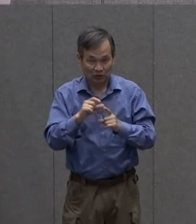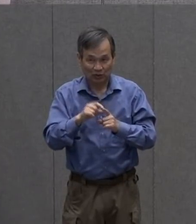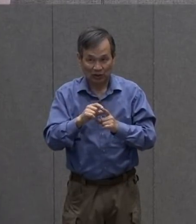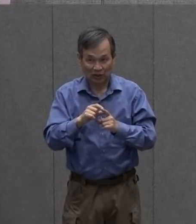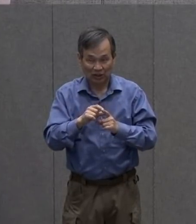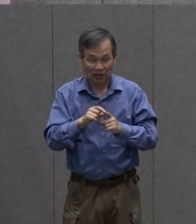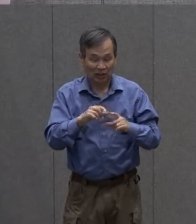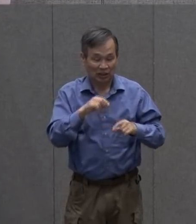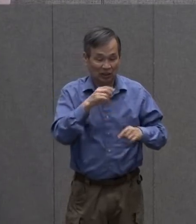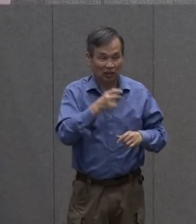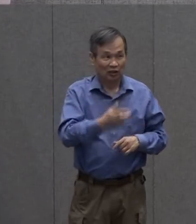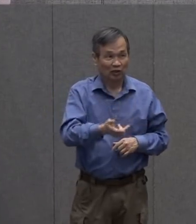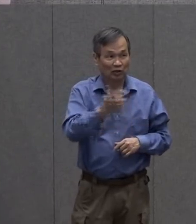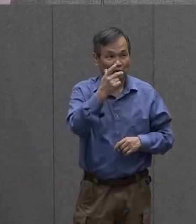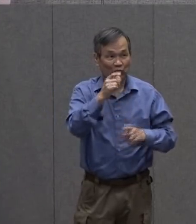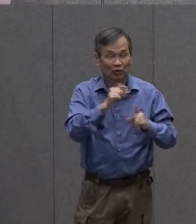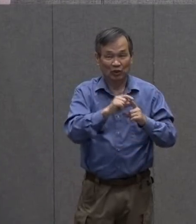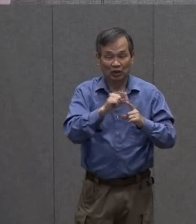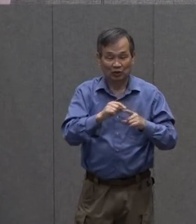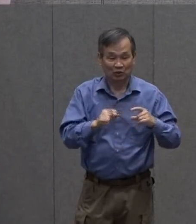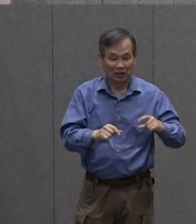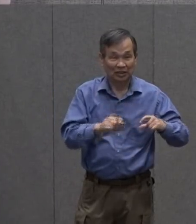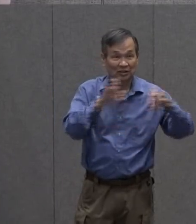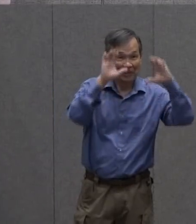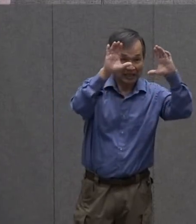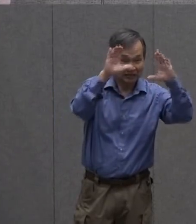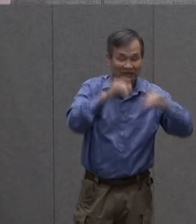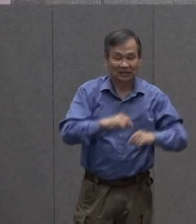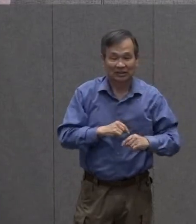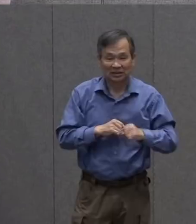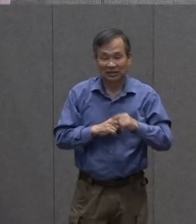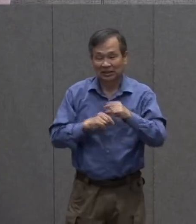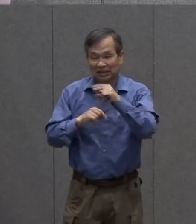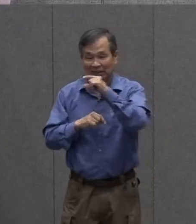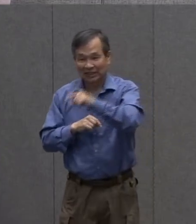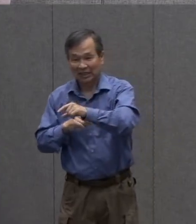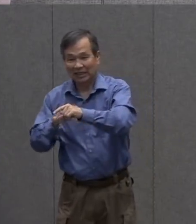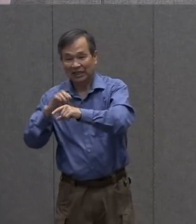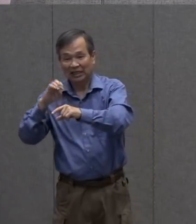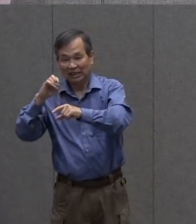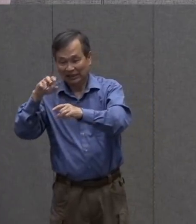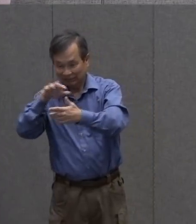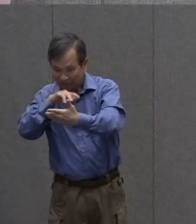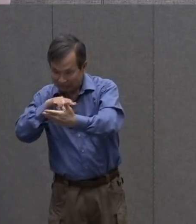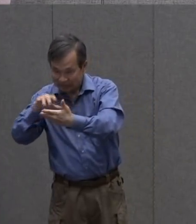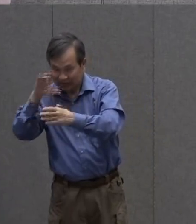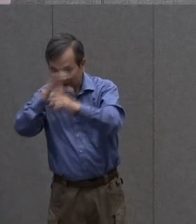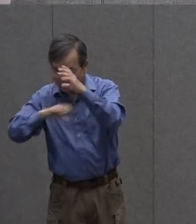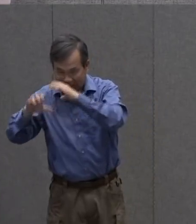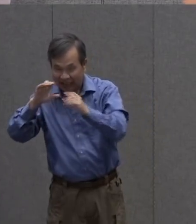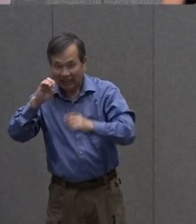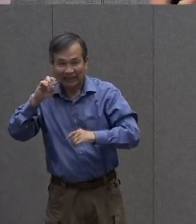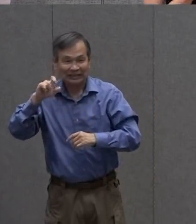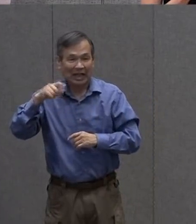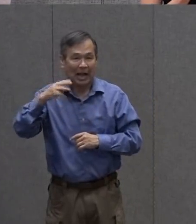and examines in one sentence. Oh, that's tricky. Mrs. Kay's got a hard one. Let's see.